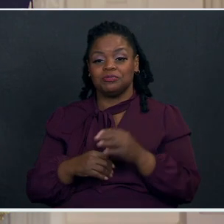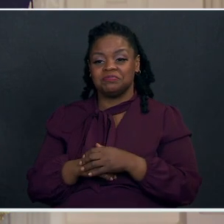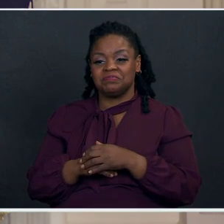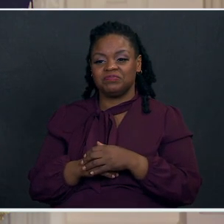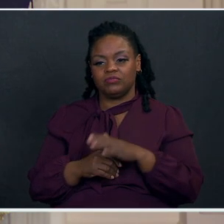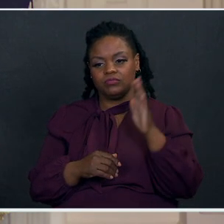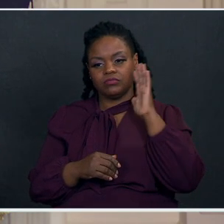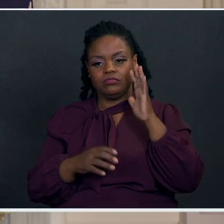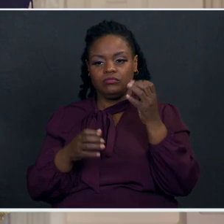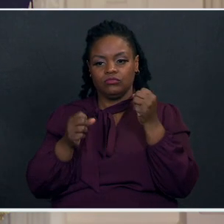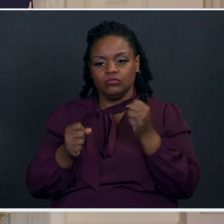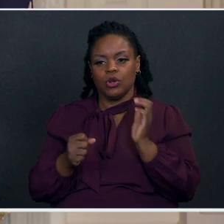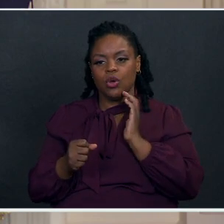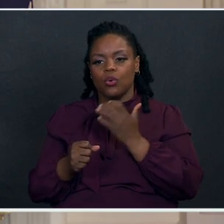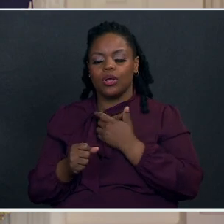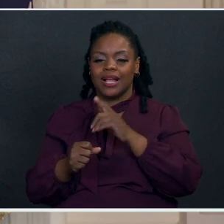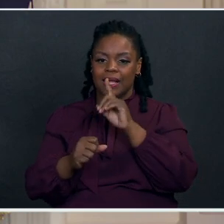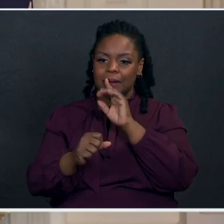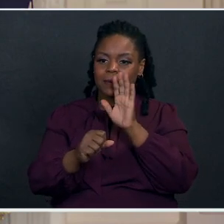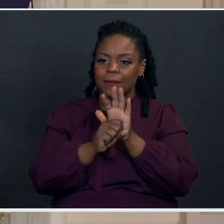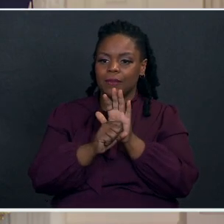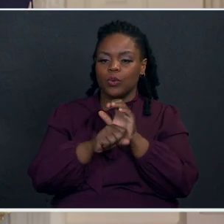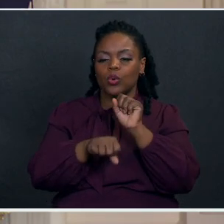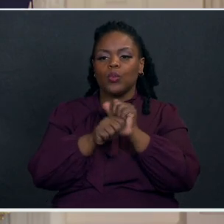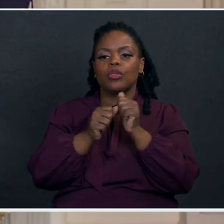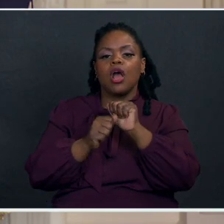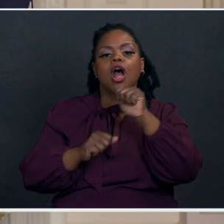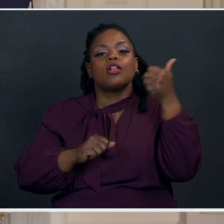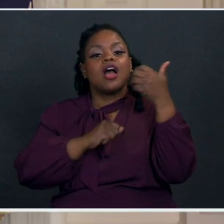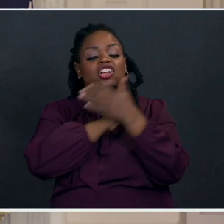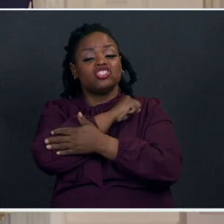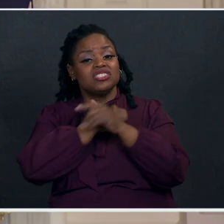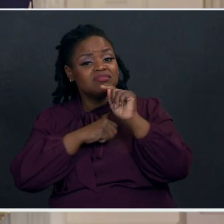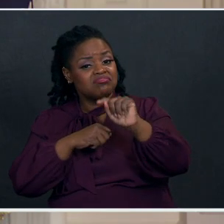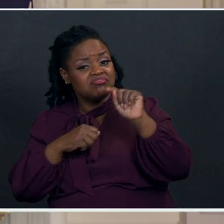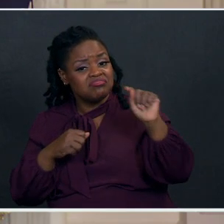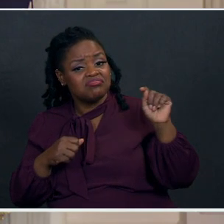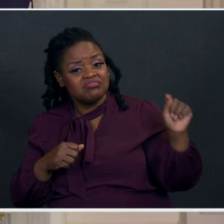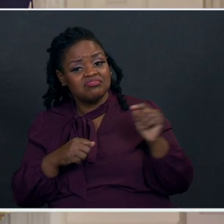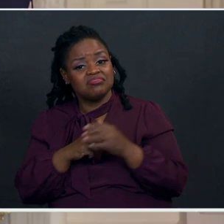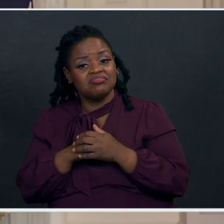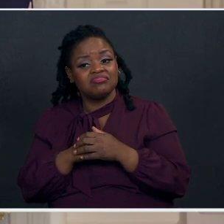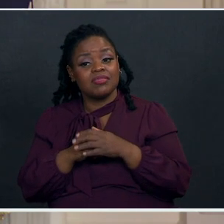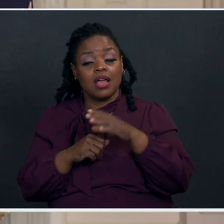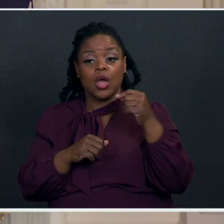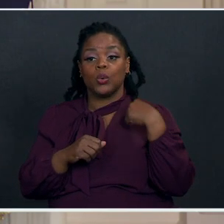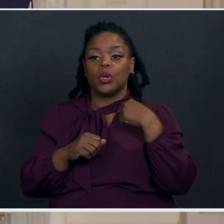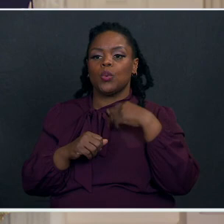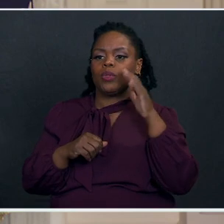to support the most vulnerable to the impact of climate change and to increase our collective resilience.